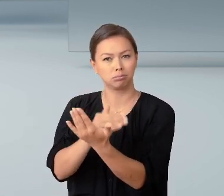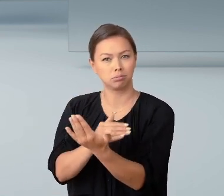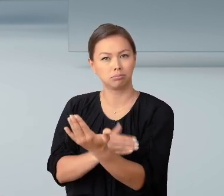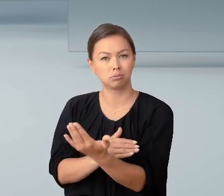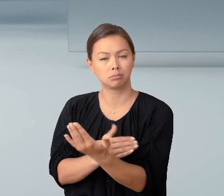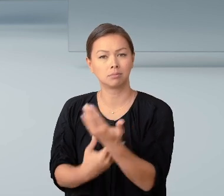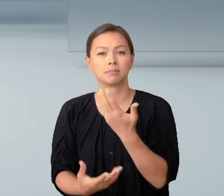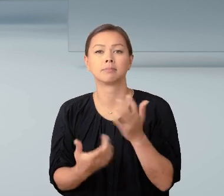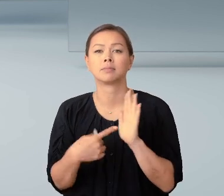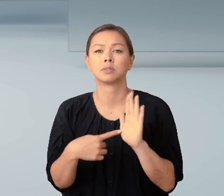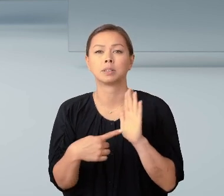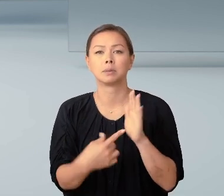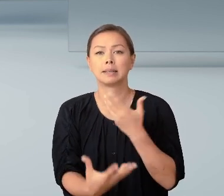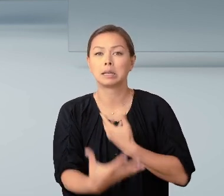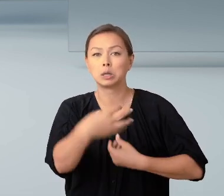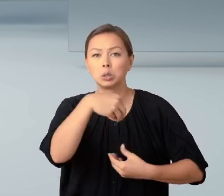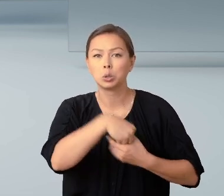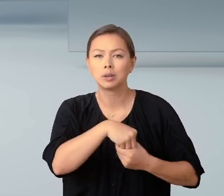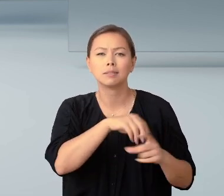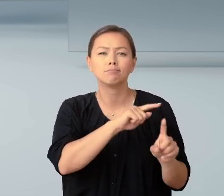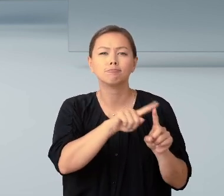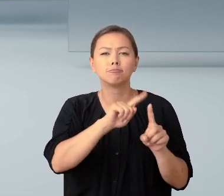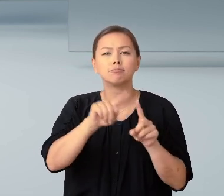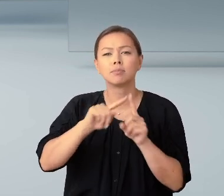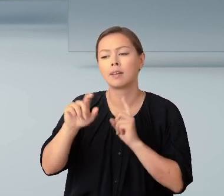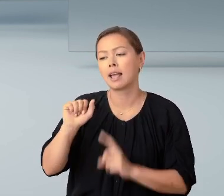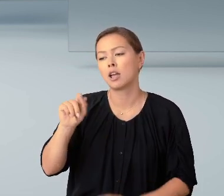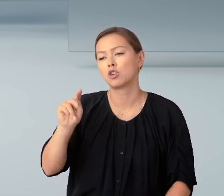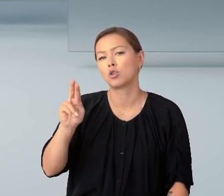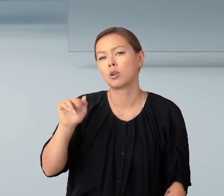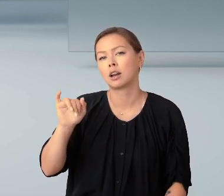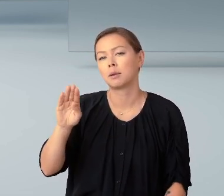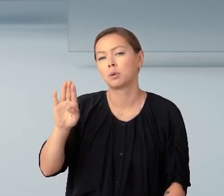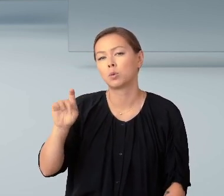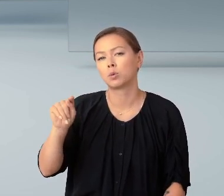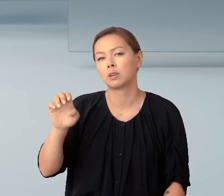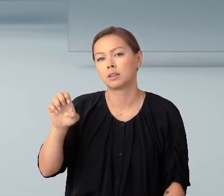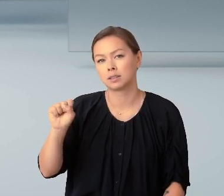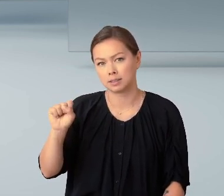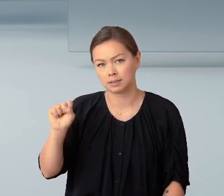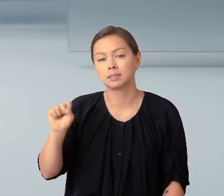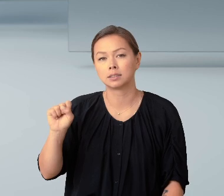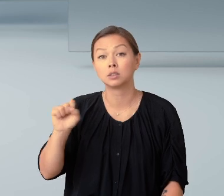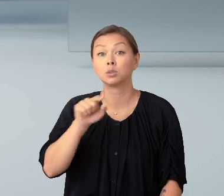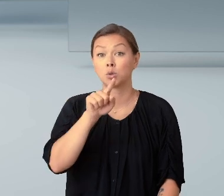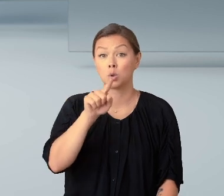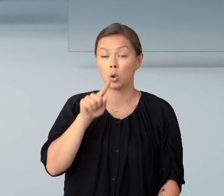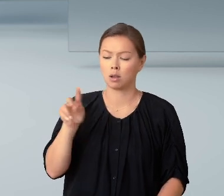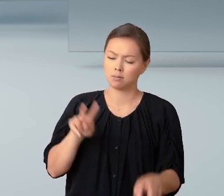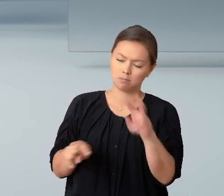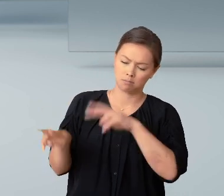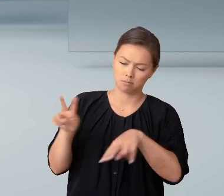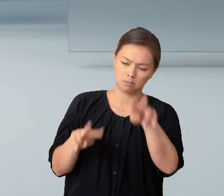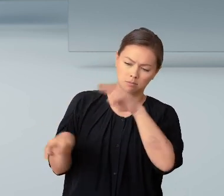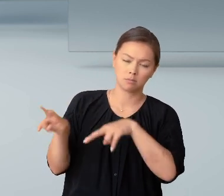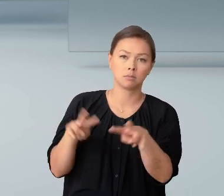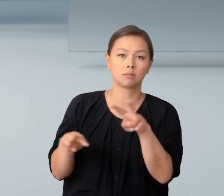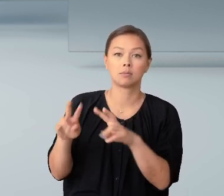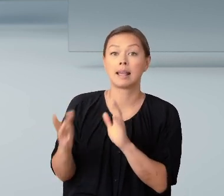it's included these different attributes. I can review this. Again, it's called Copilot for a reason. You wanna validate,